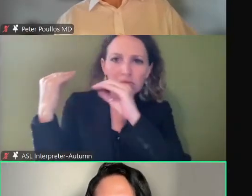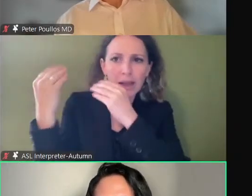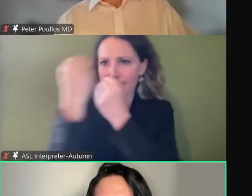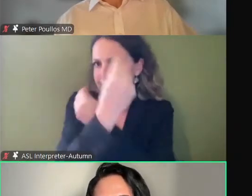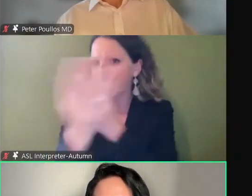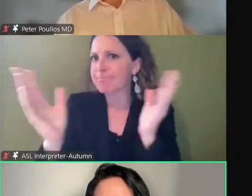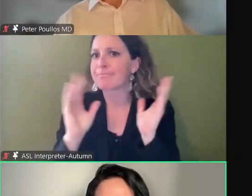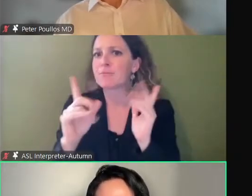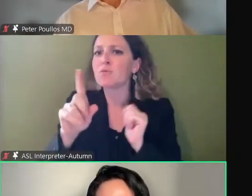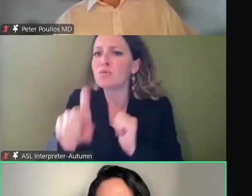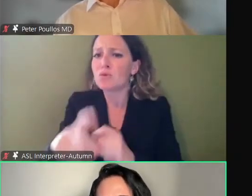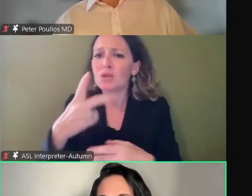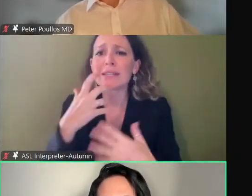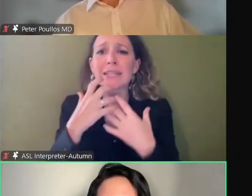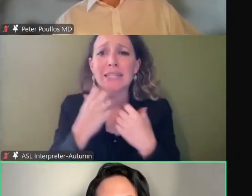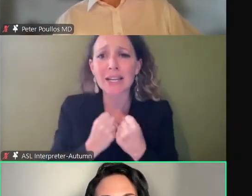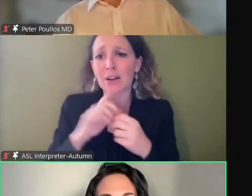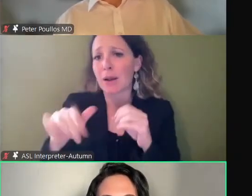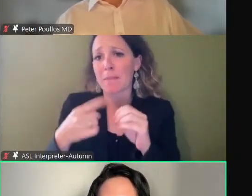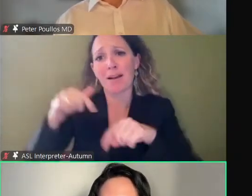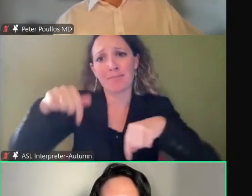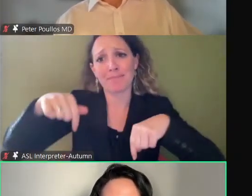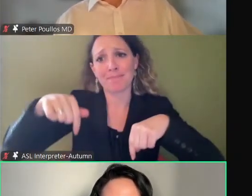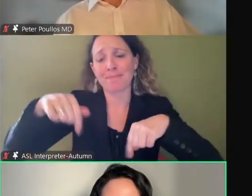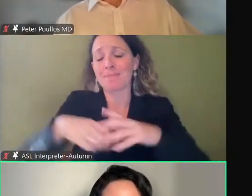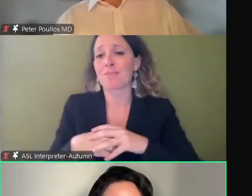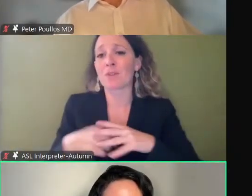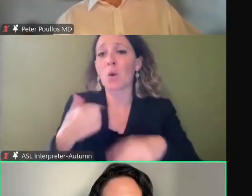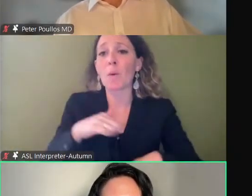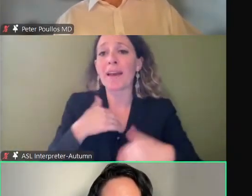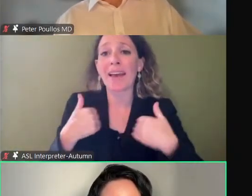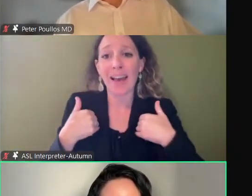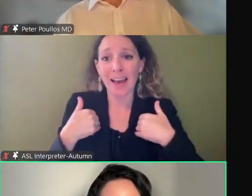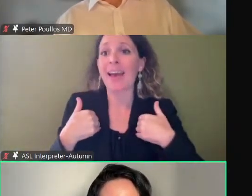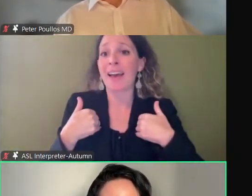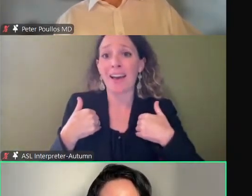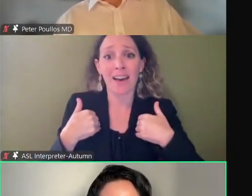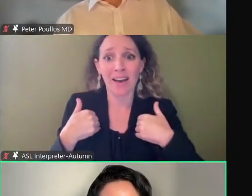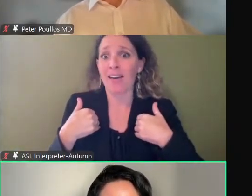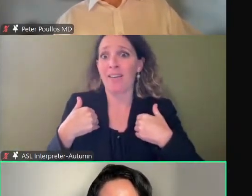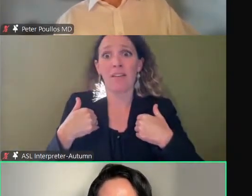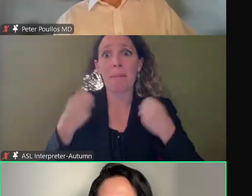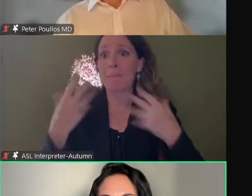thousand people here from over 50 Countries. So I know that there's a large interest in this topic,